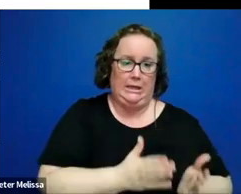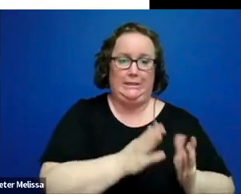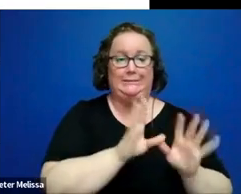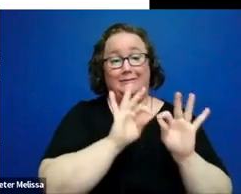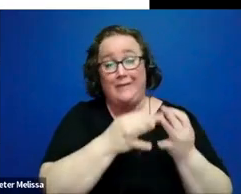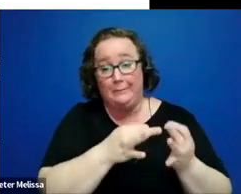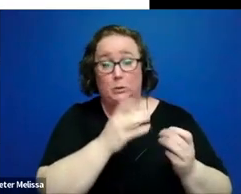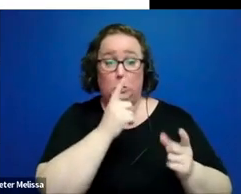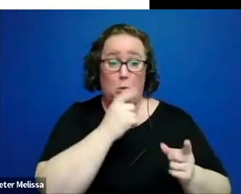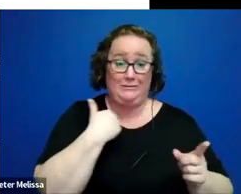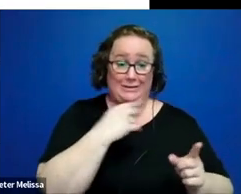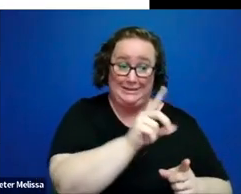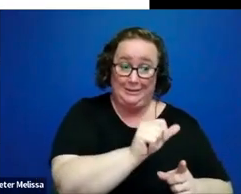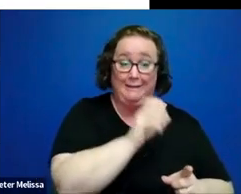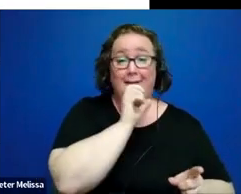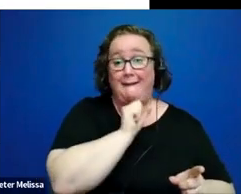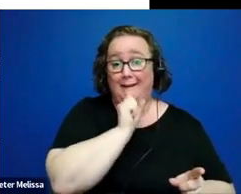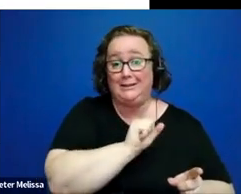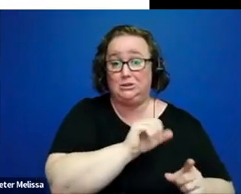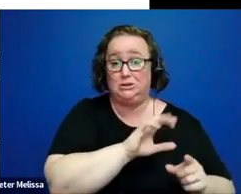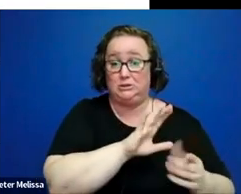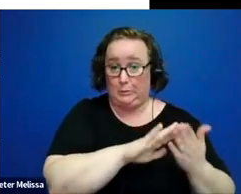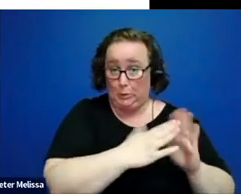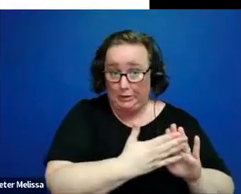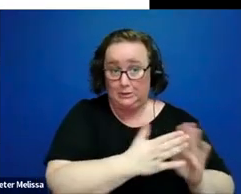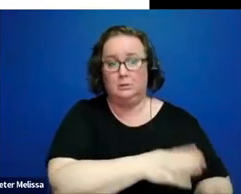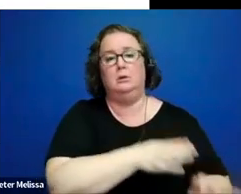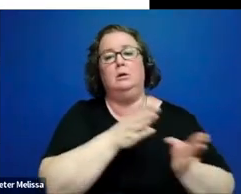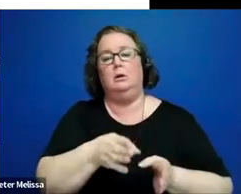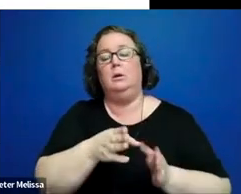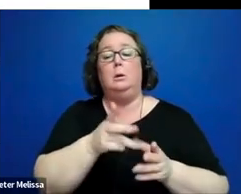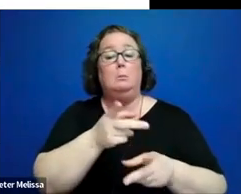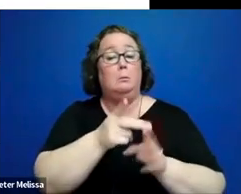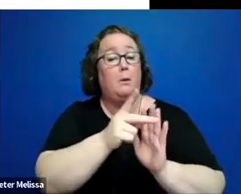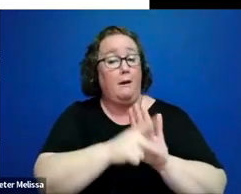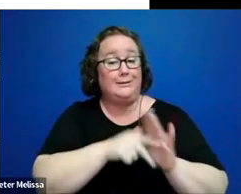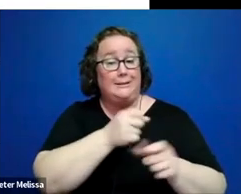disability and aging communities, policymakers, researchers,